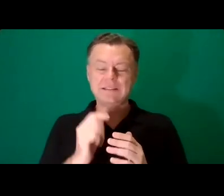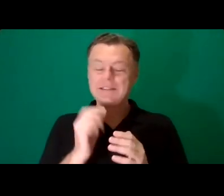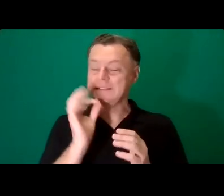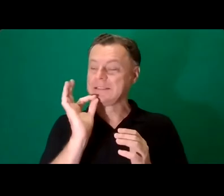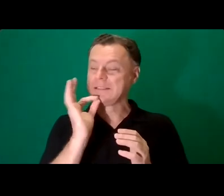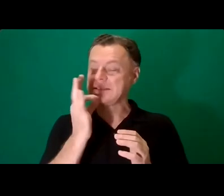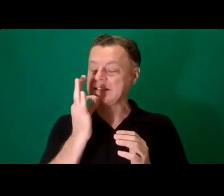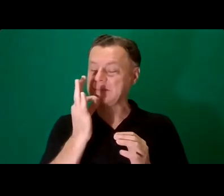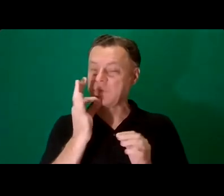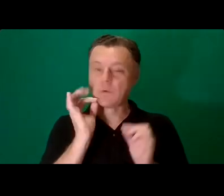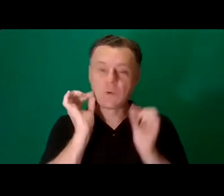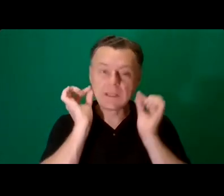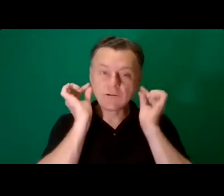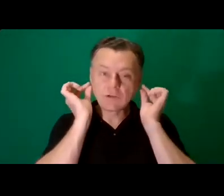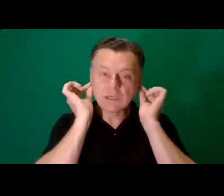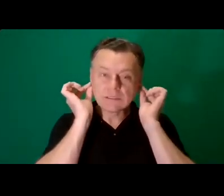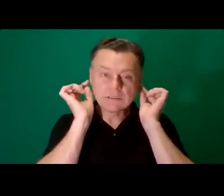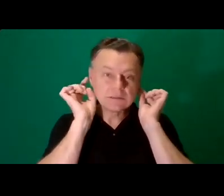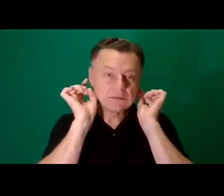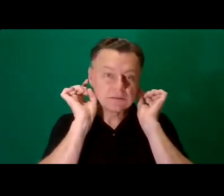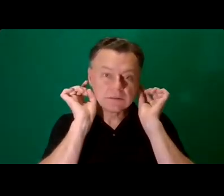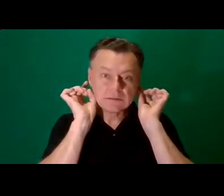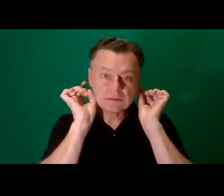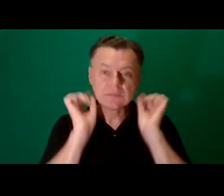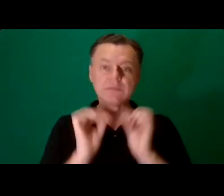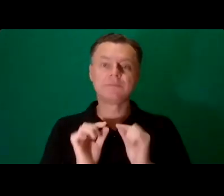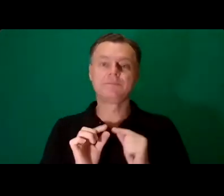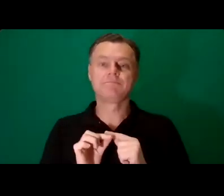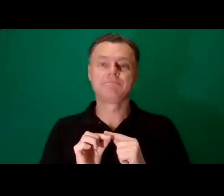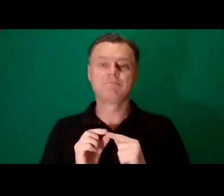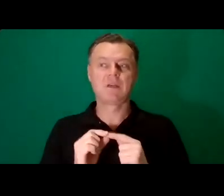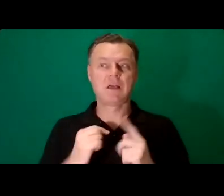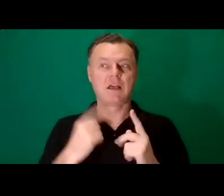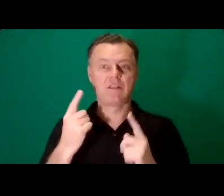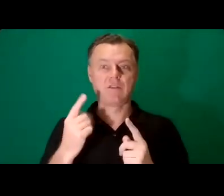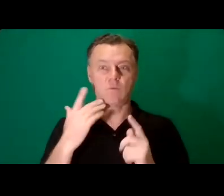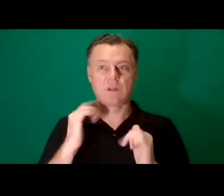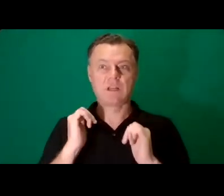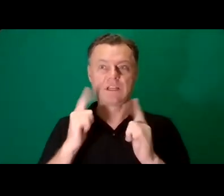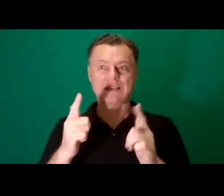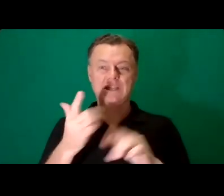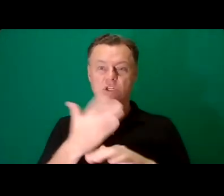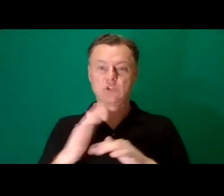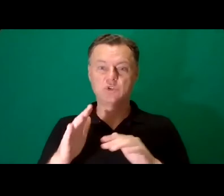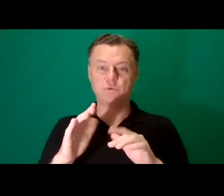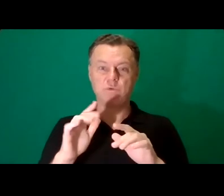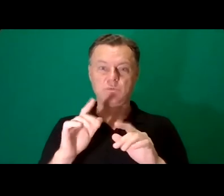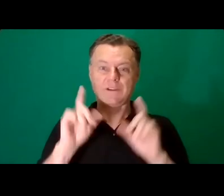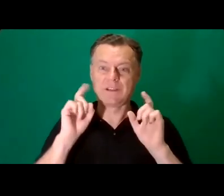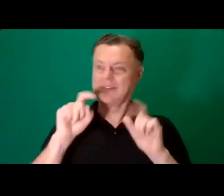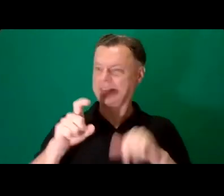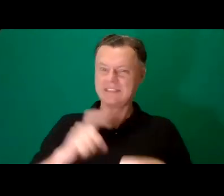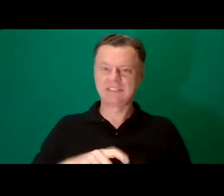I always thought, every time I would get a new pair, that this time I'll start wearing